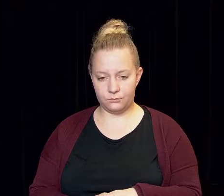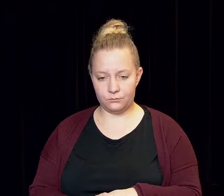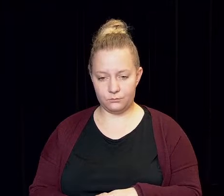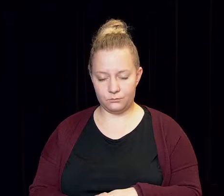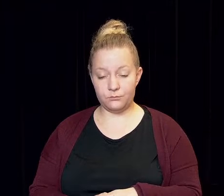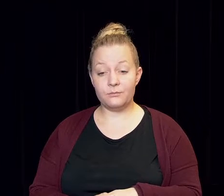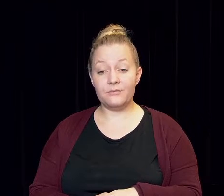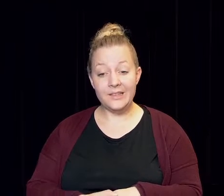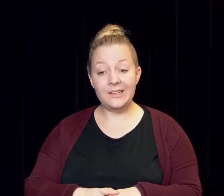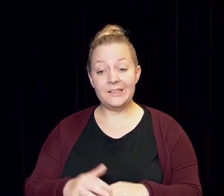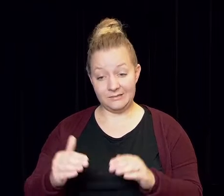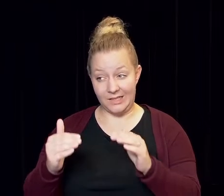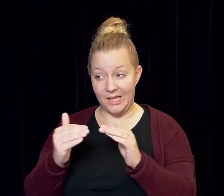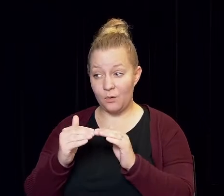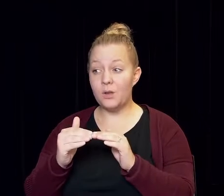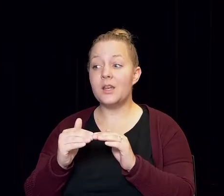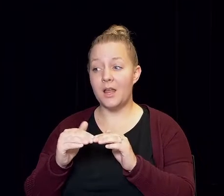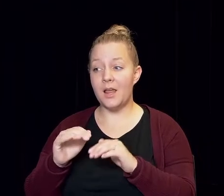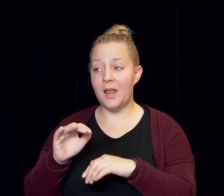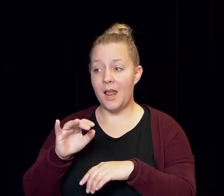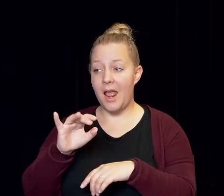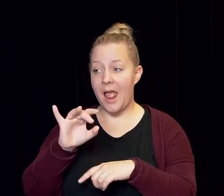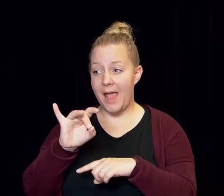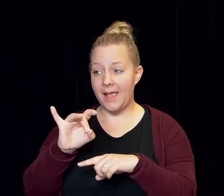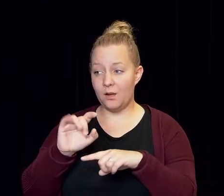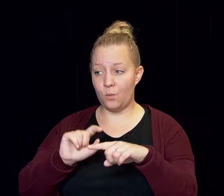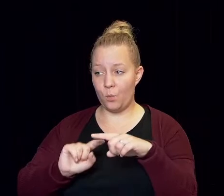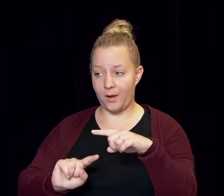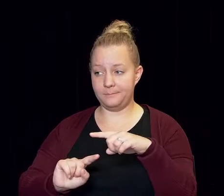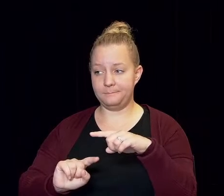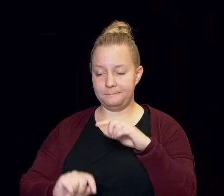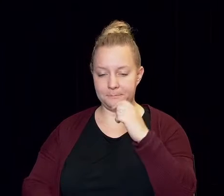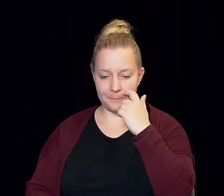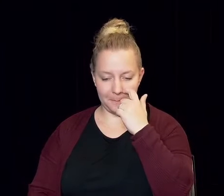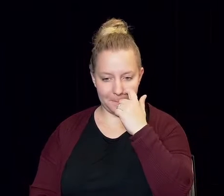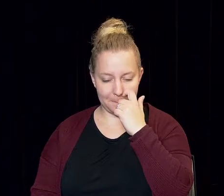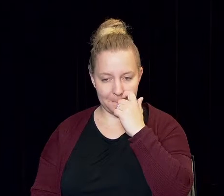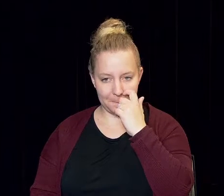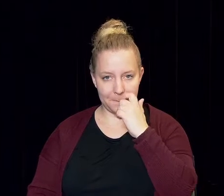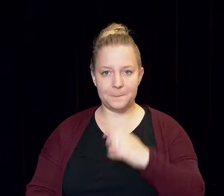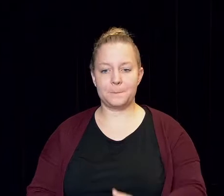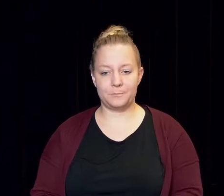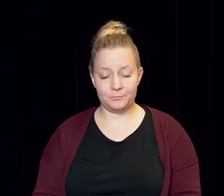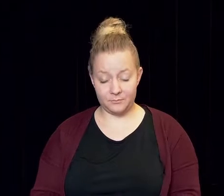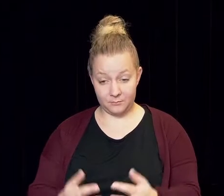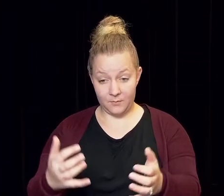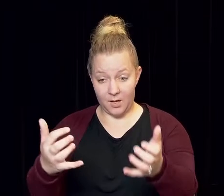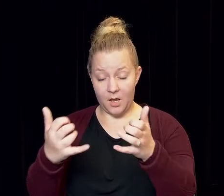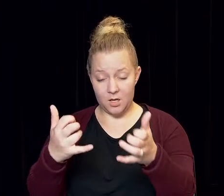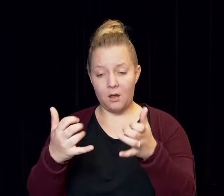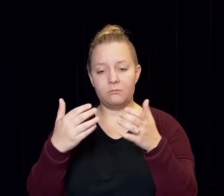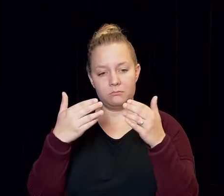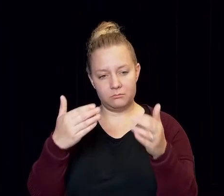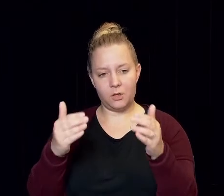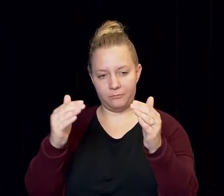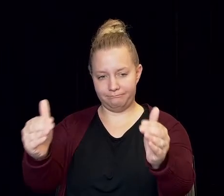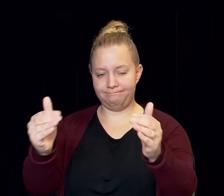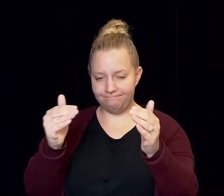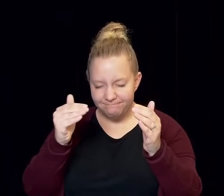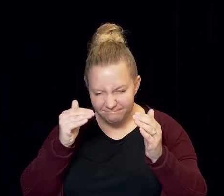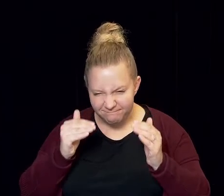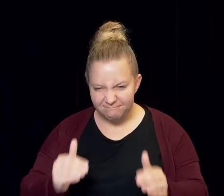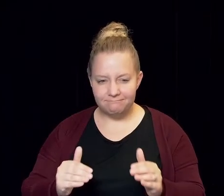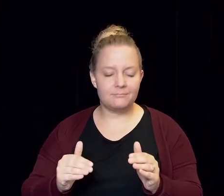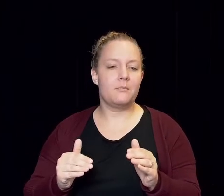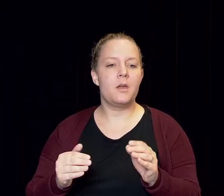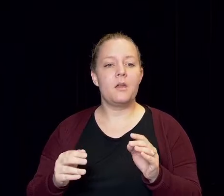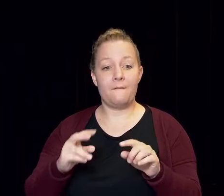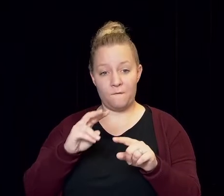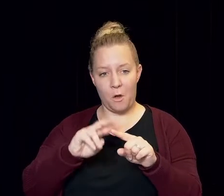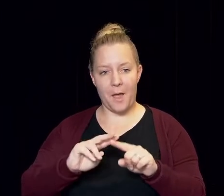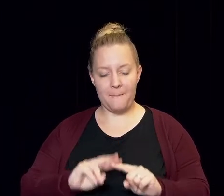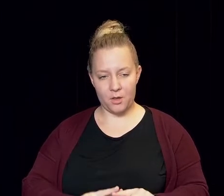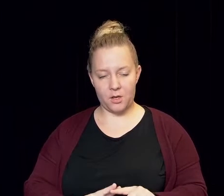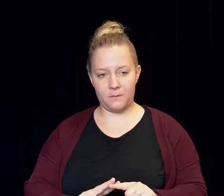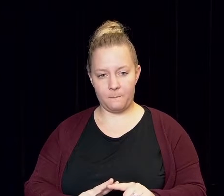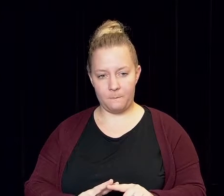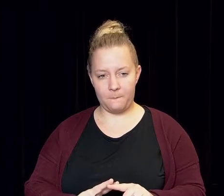is 8/1. All right, now let's get into the nitty gritty. For the vocabulary,